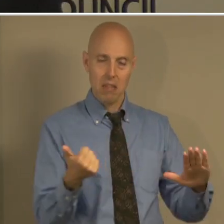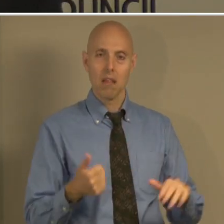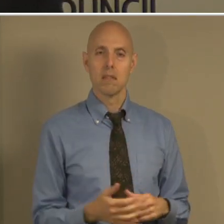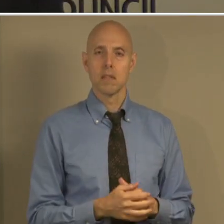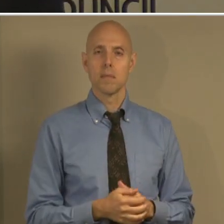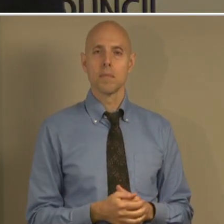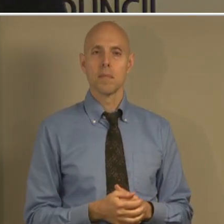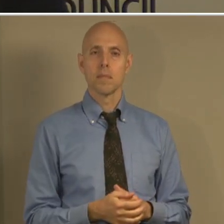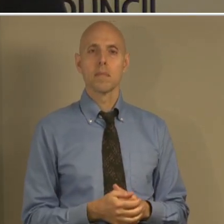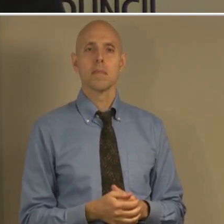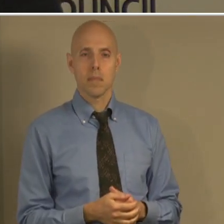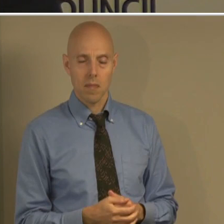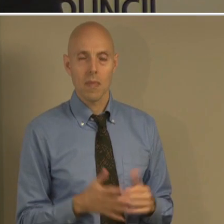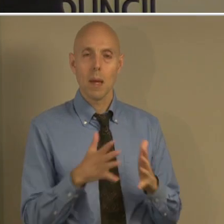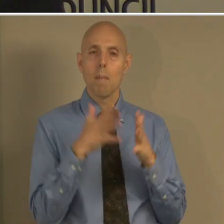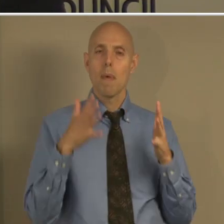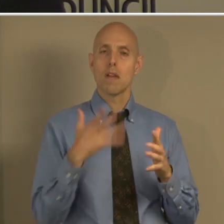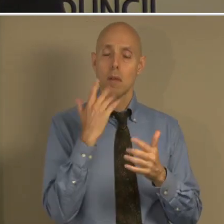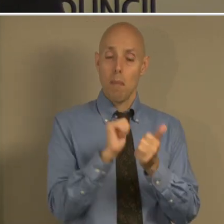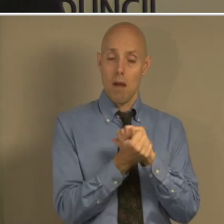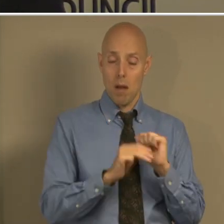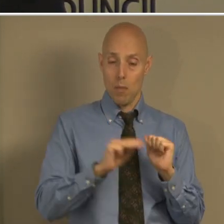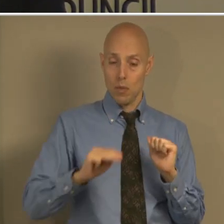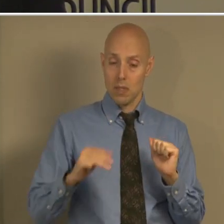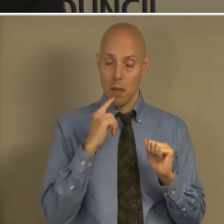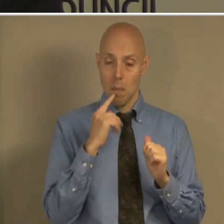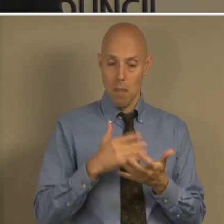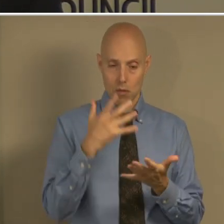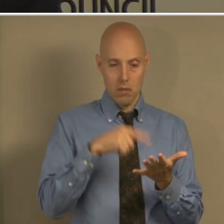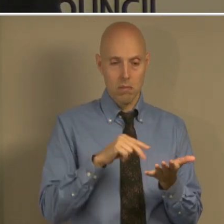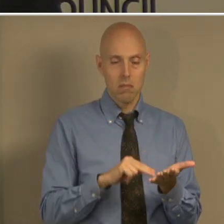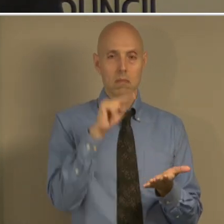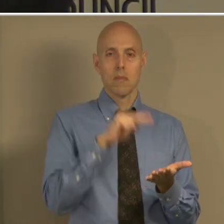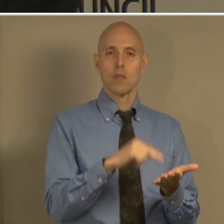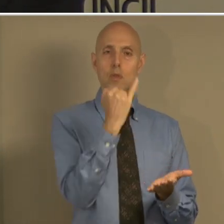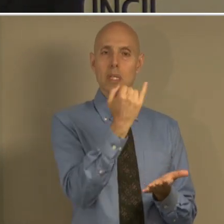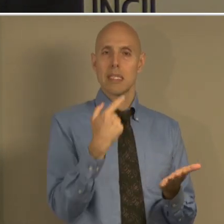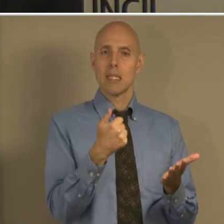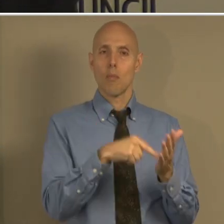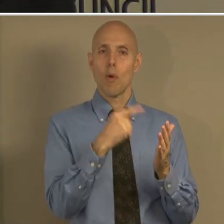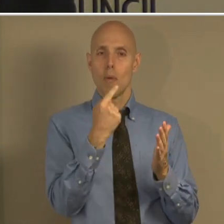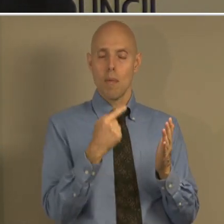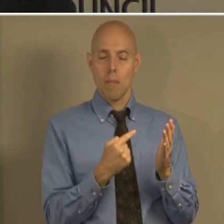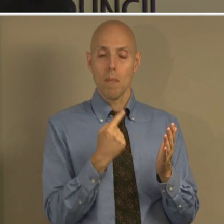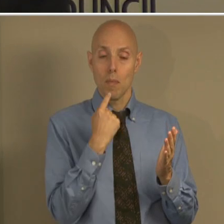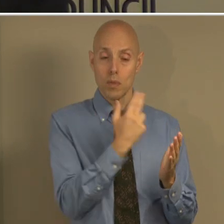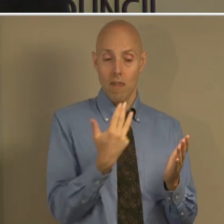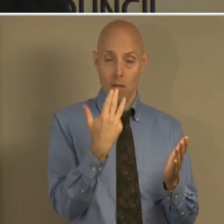The Major Partner Museum budget has increased to 22.6 million in 2015-16 from 21.5 million